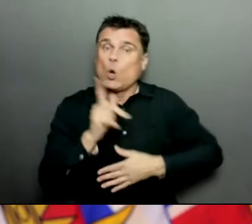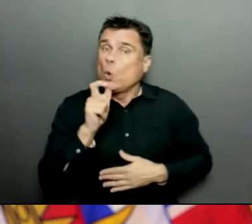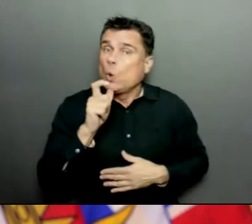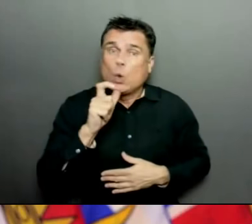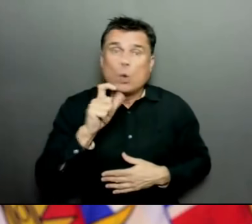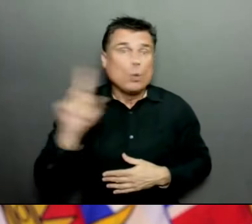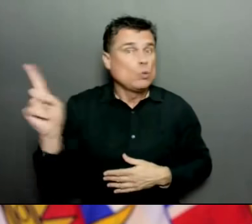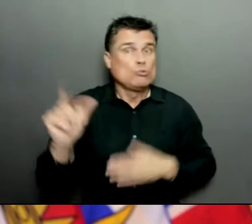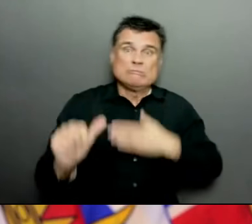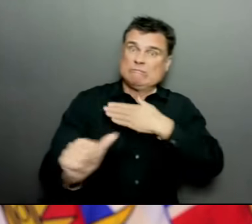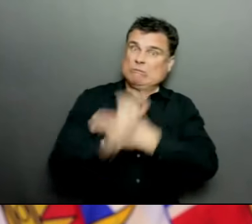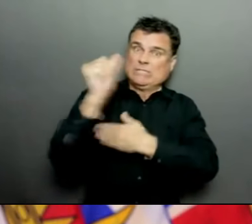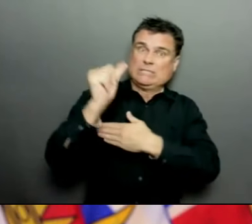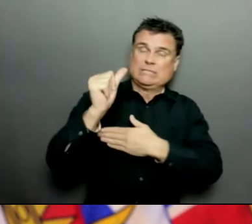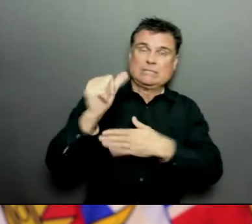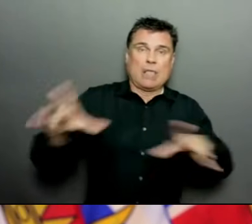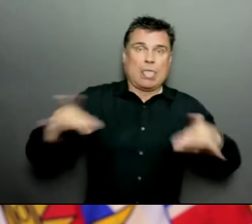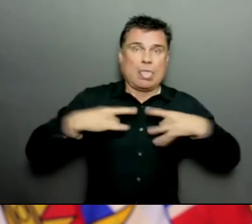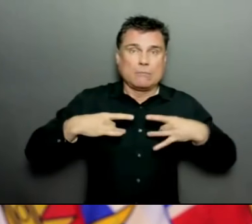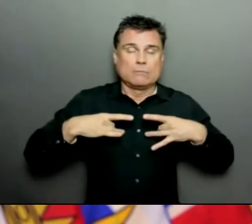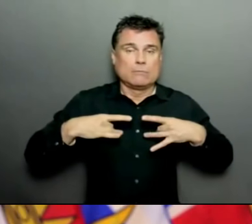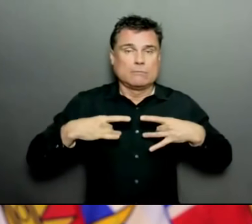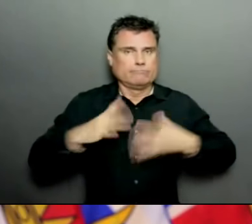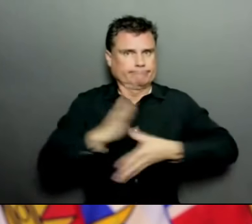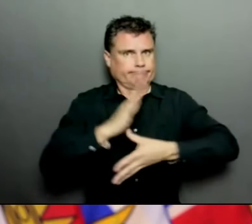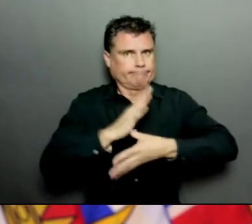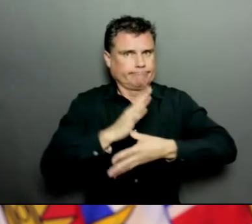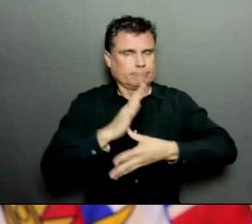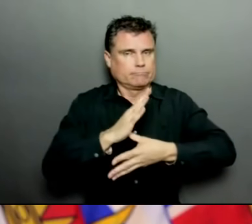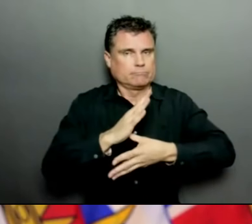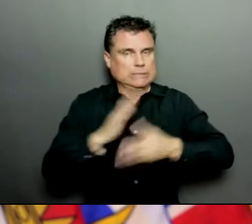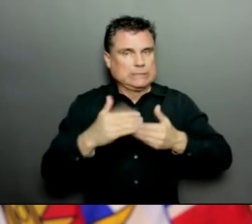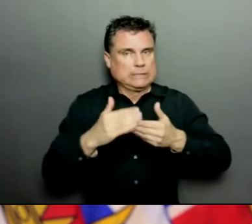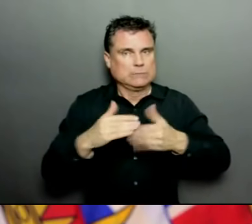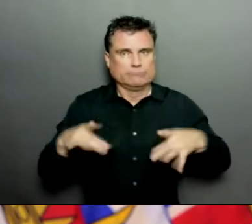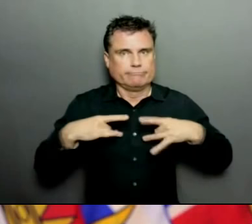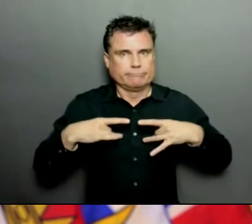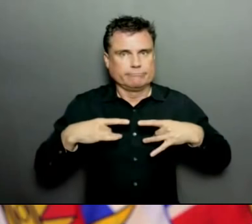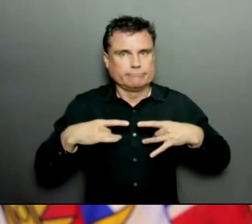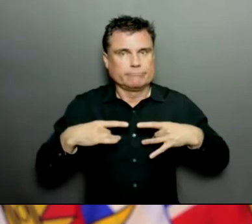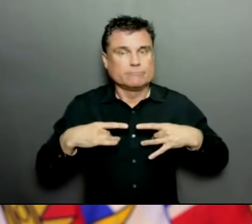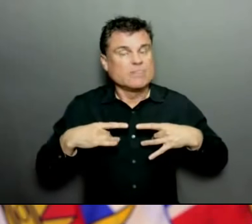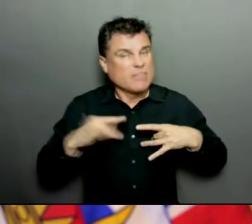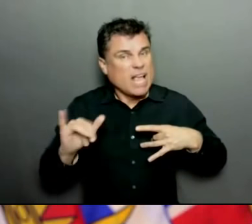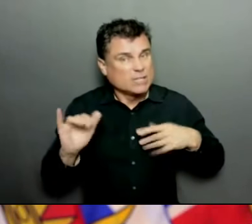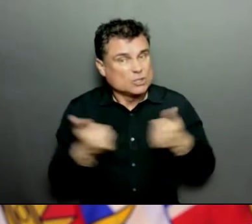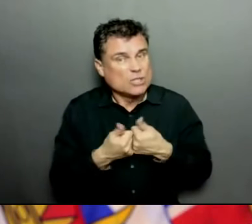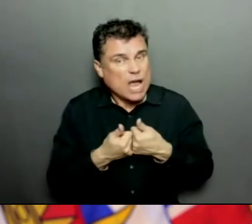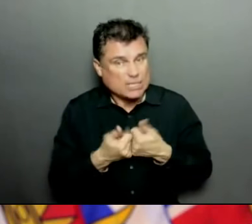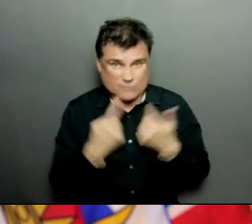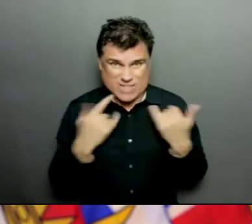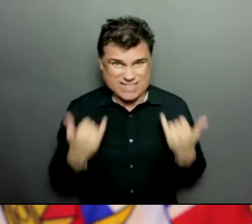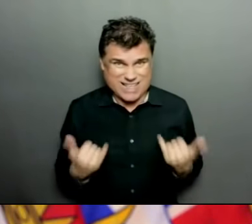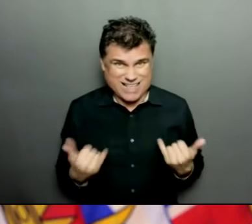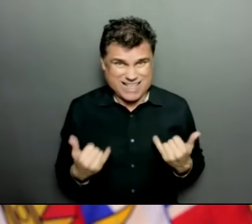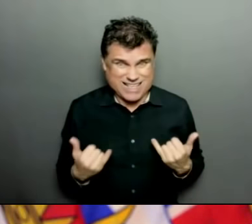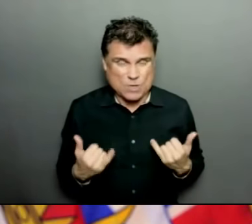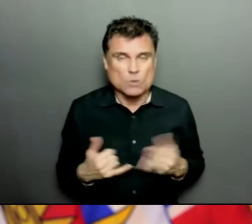That is what we have common across the country and across BC. Our challenge that we have right now is last week we were only allowed